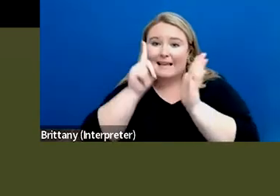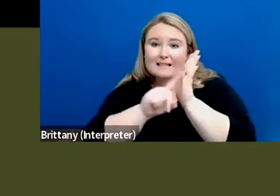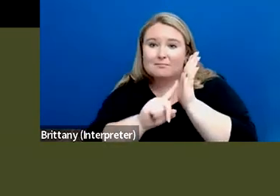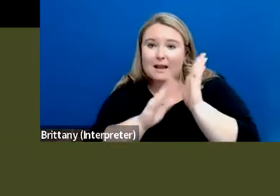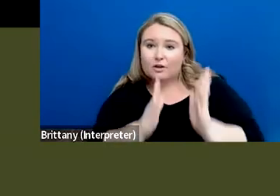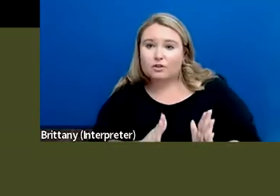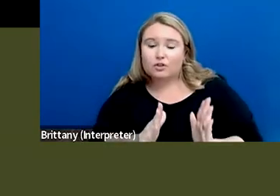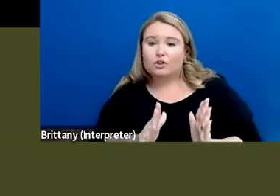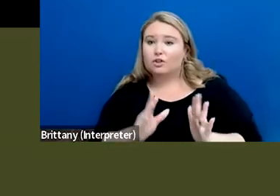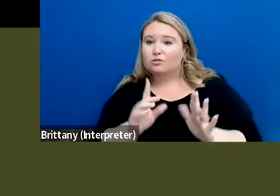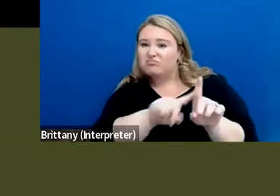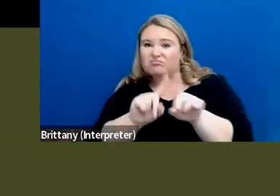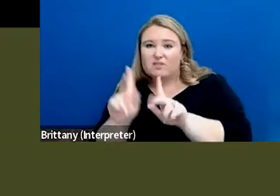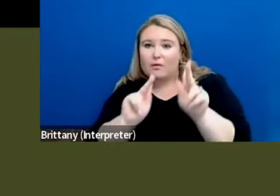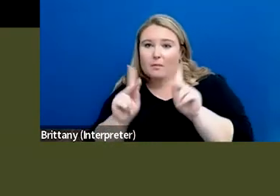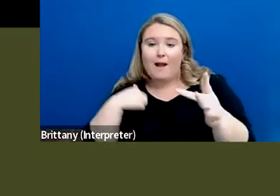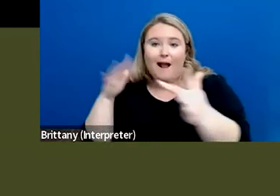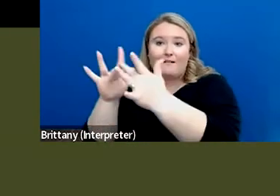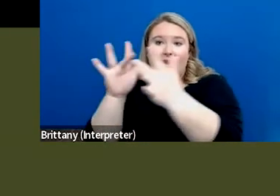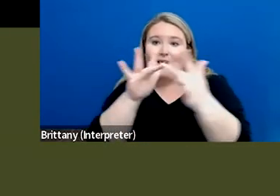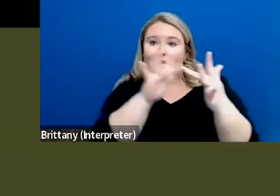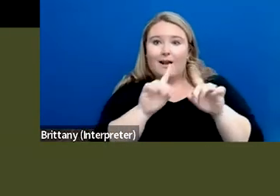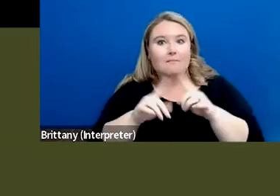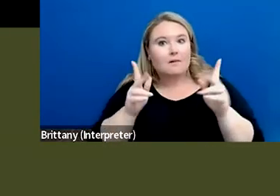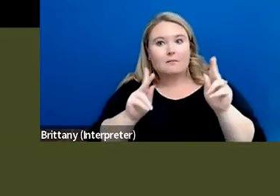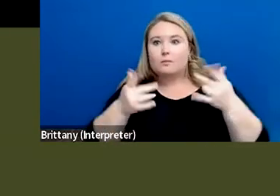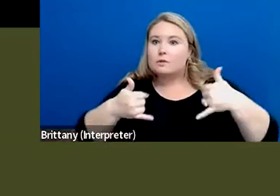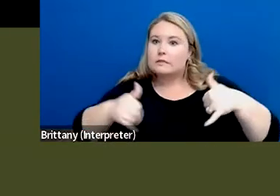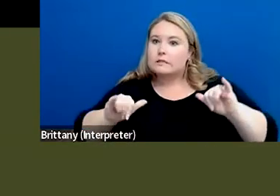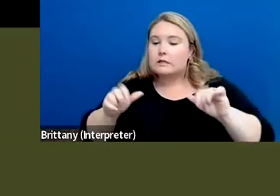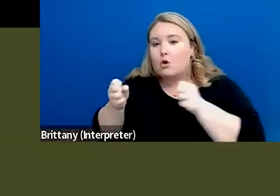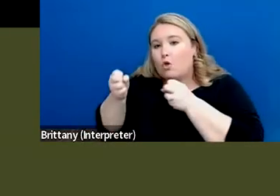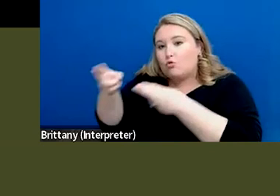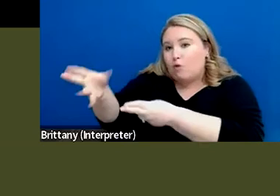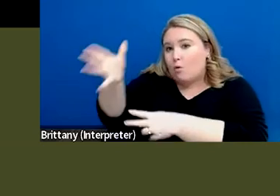but he still allowed people to put trash in that sewer system, throw trash in the building.